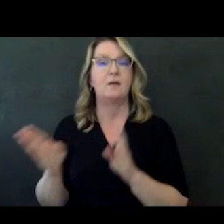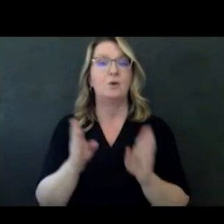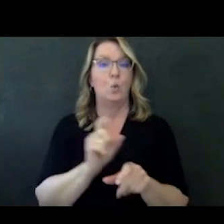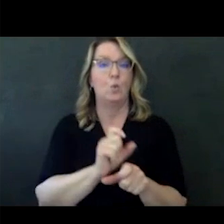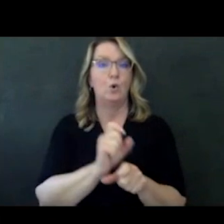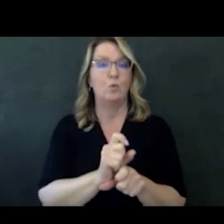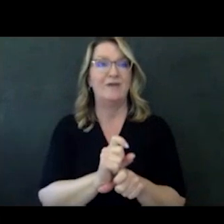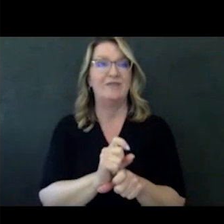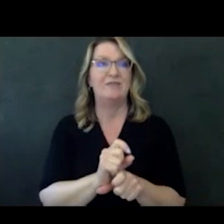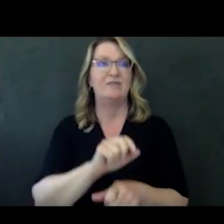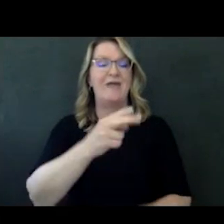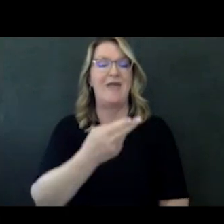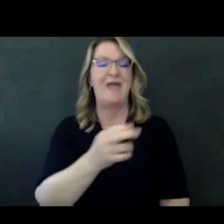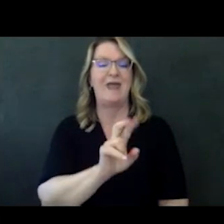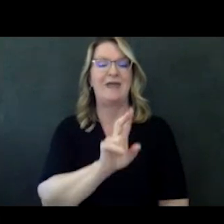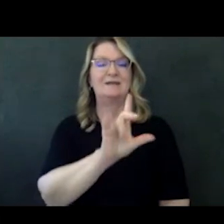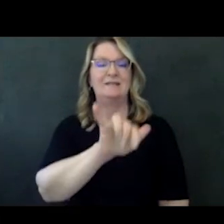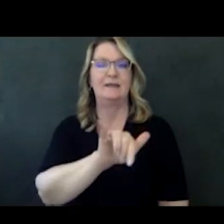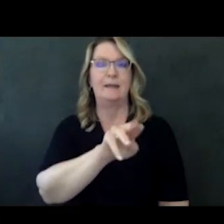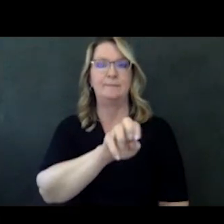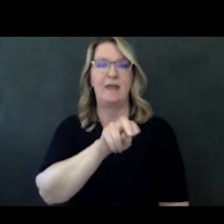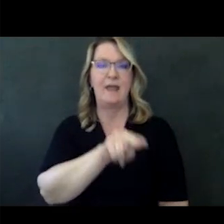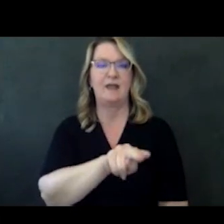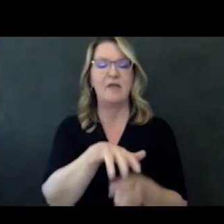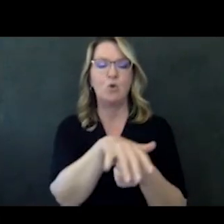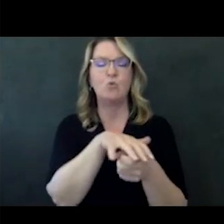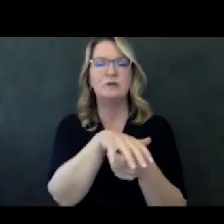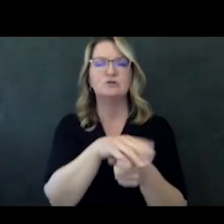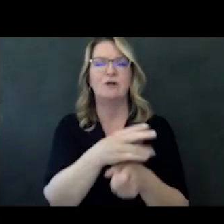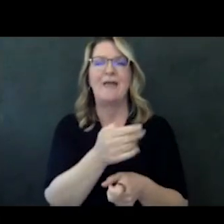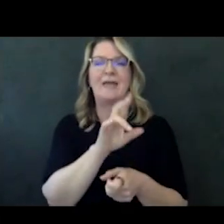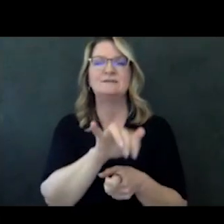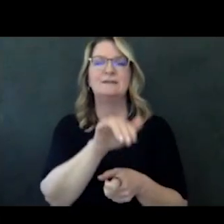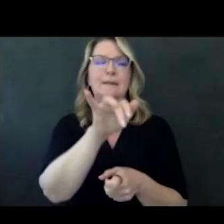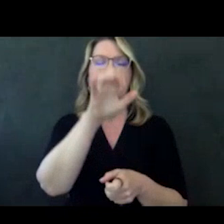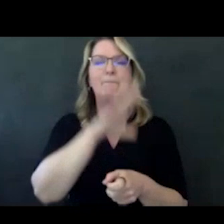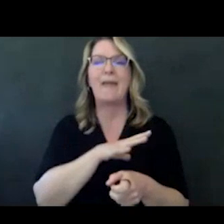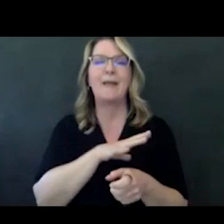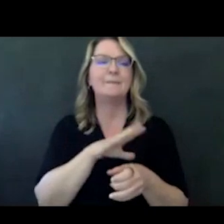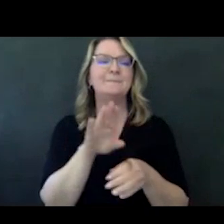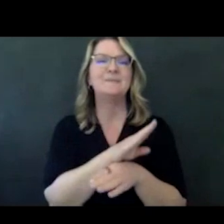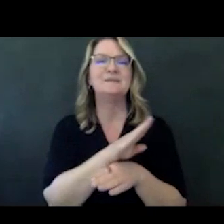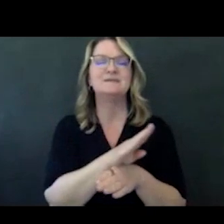the Handley Man, which is a regional handyman business focusing on hiring neurodivergent